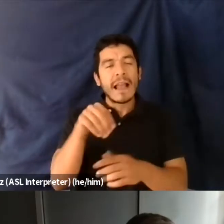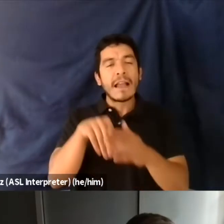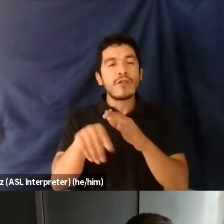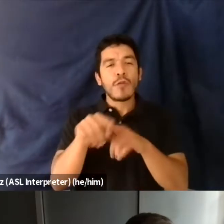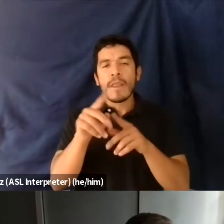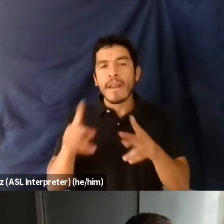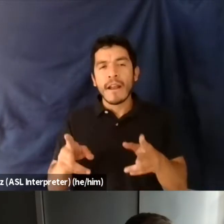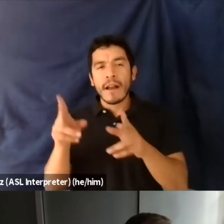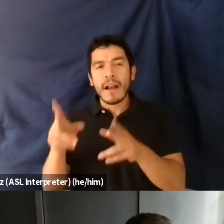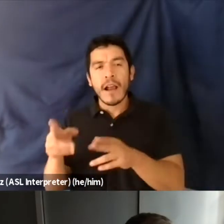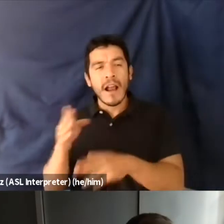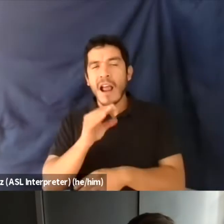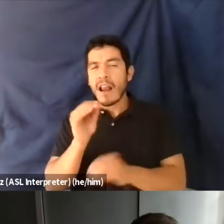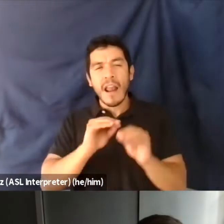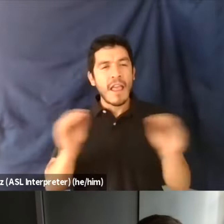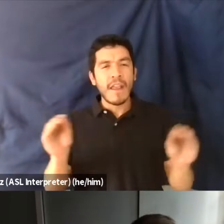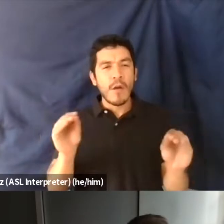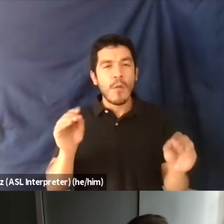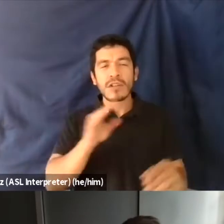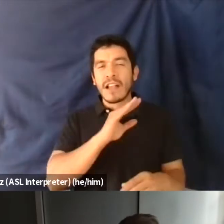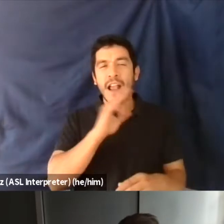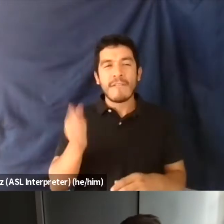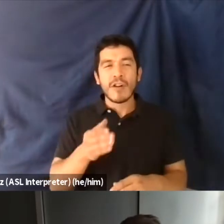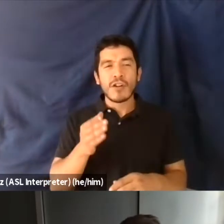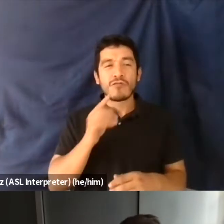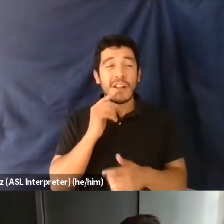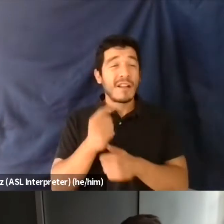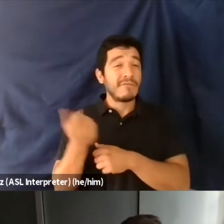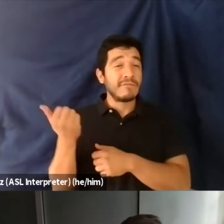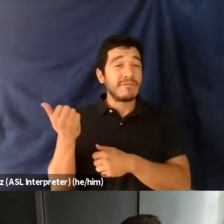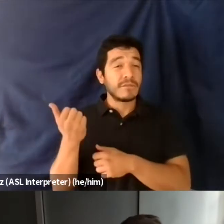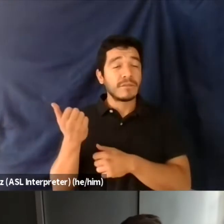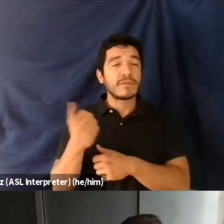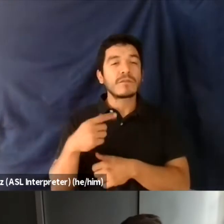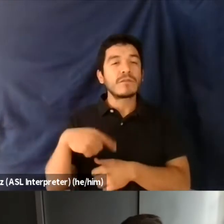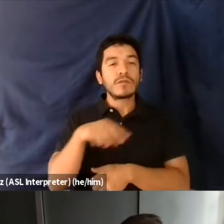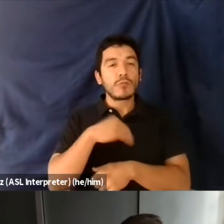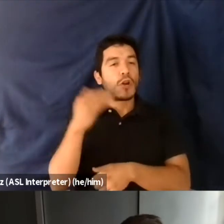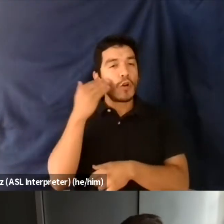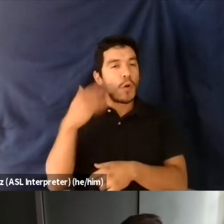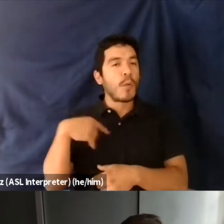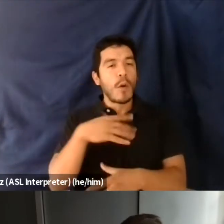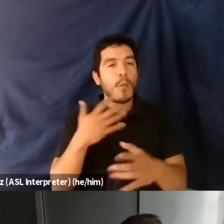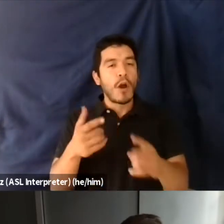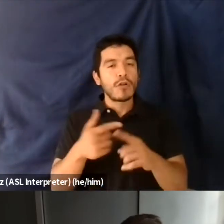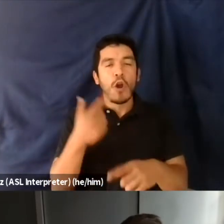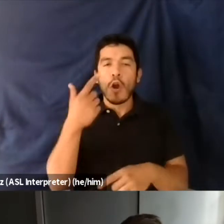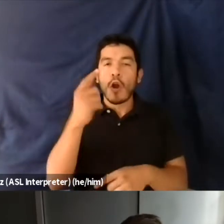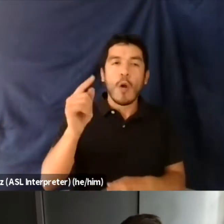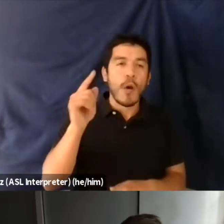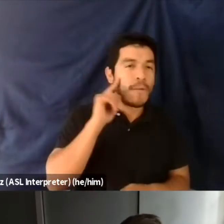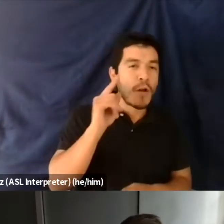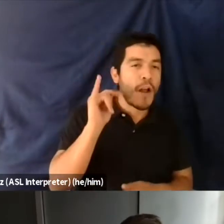nothing was ever off the table. So we knew that we wanted to guess like go for the glory and get some cinematic beauty